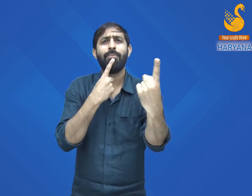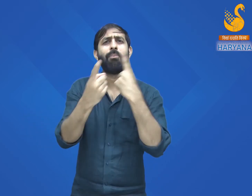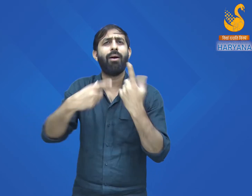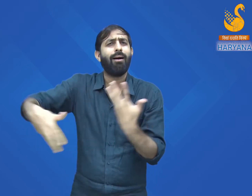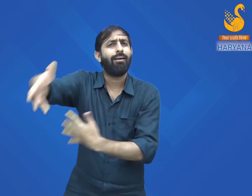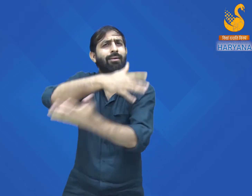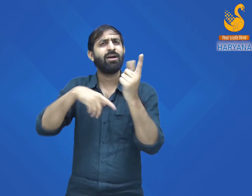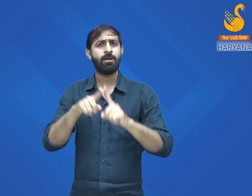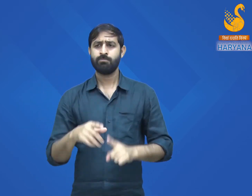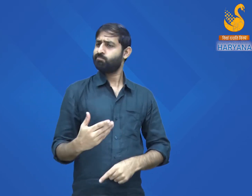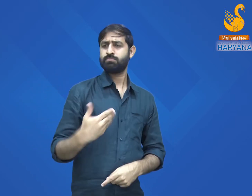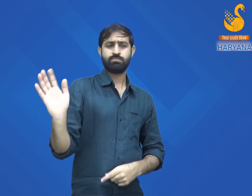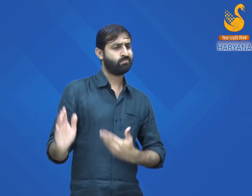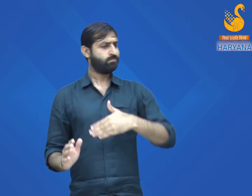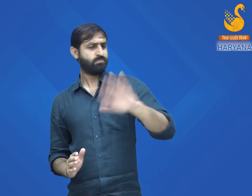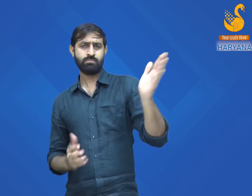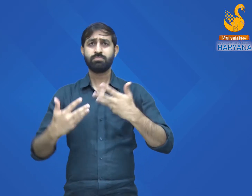People don't stay aloof from each other.